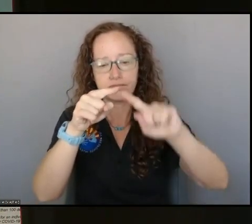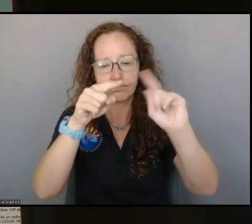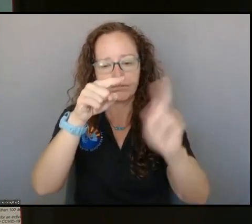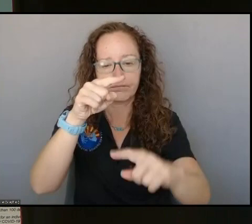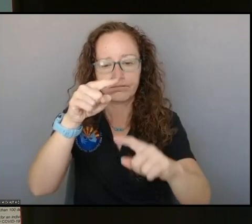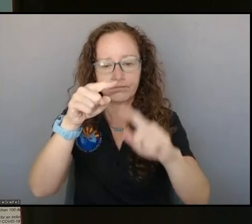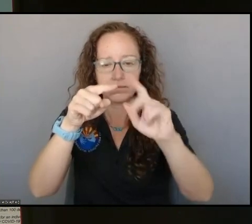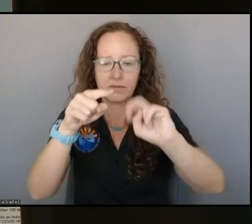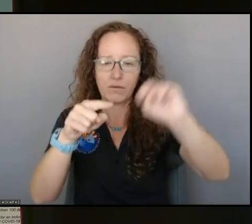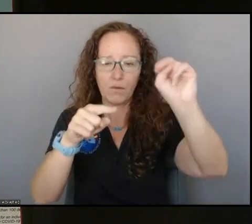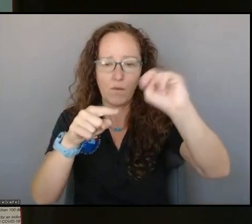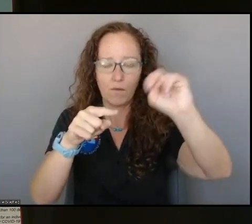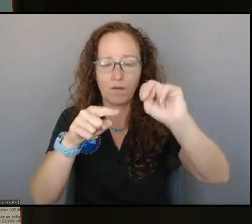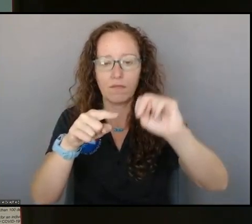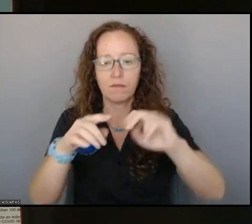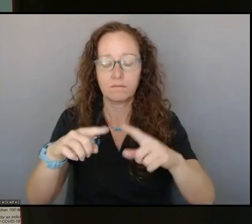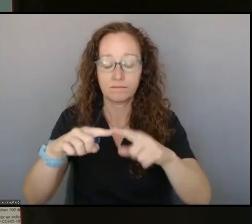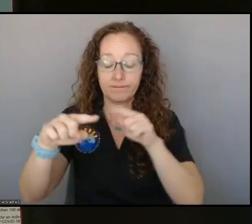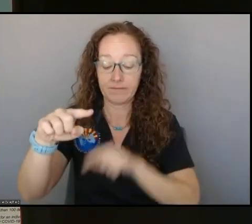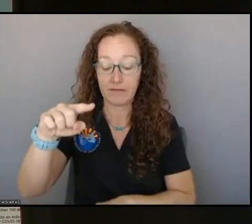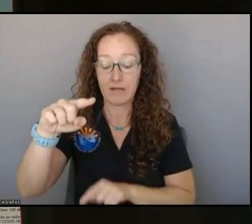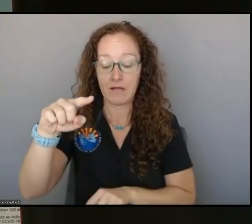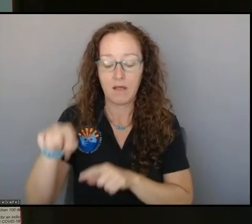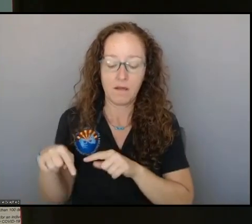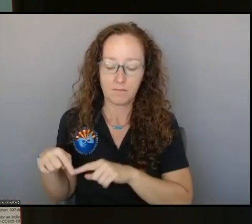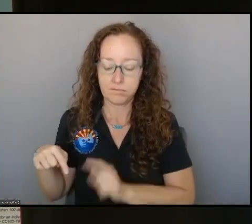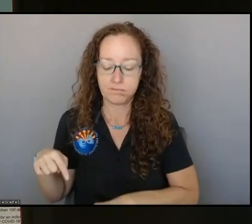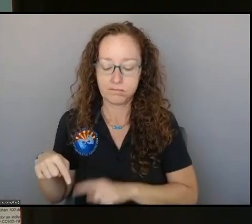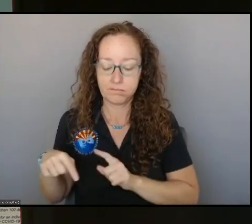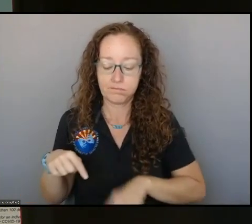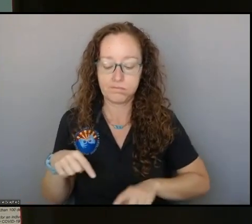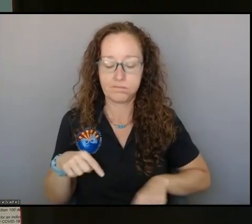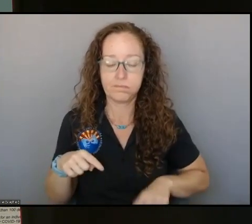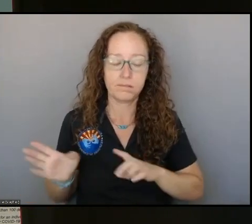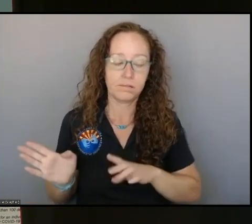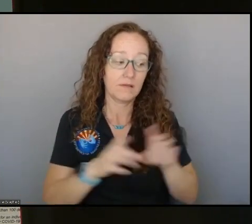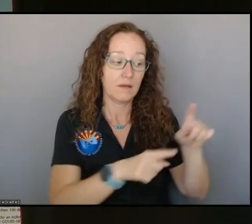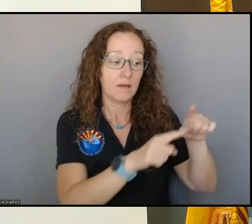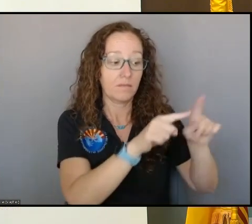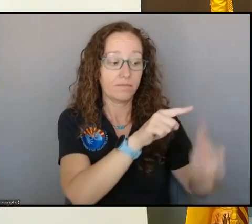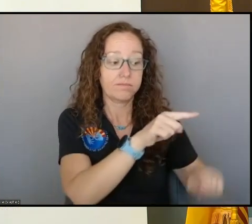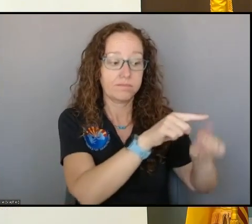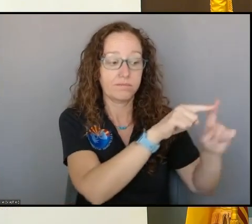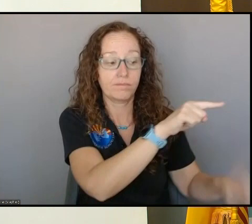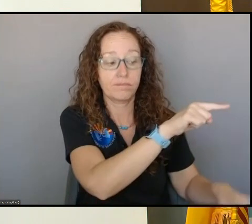passing to our south, and a lot of lightning off to our east, but nothing over the fire. And you say, 'Oh that's too bad we